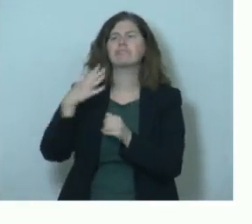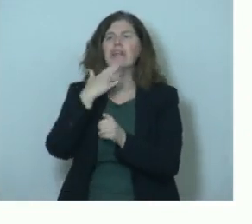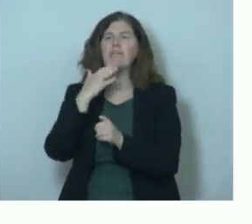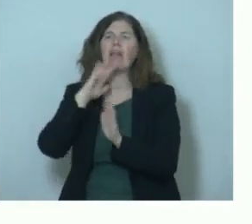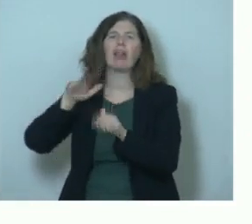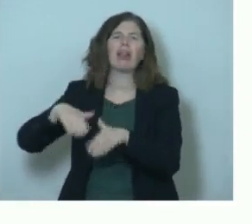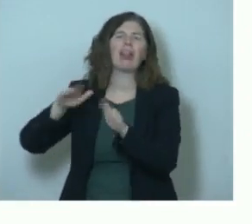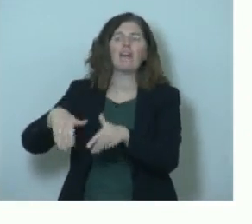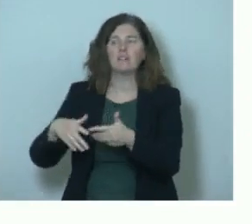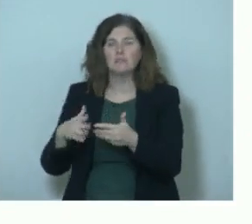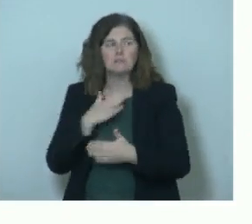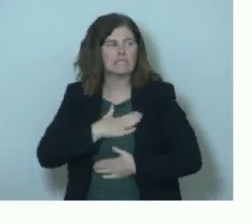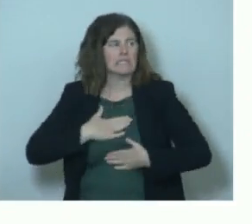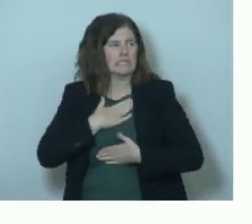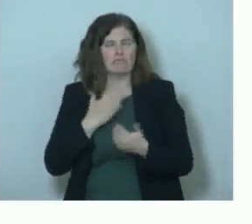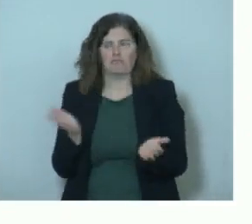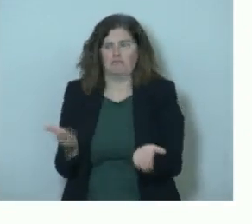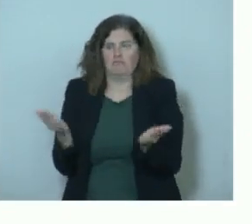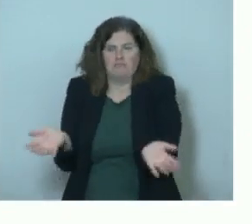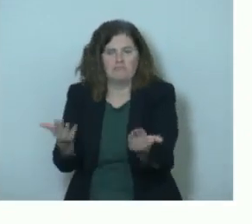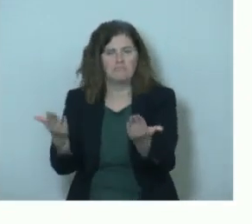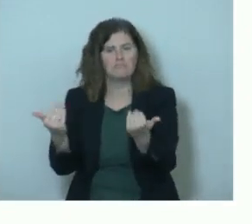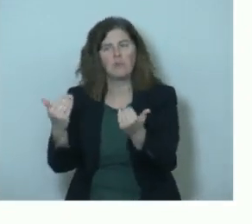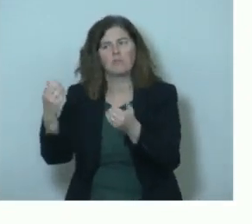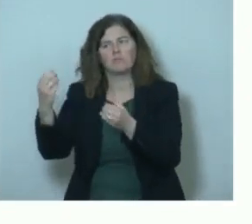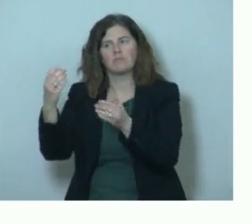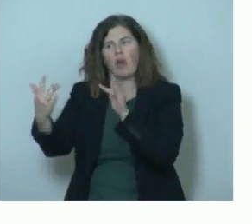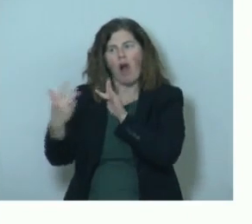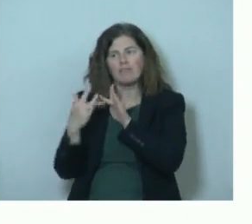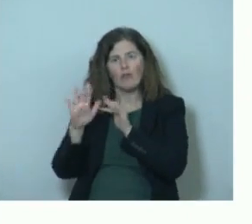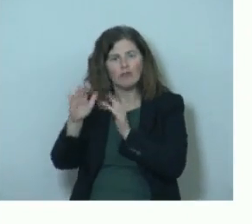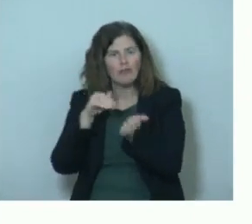GET YOUR HEART OR DIABETES OR OTHER CONDITIONS CHECKED.